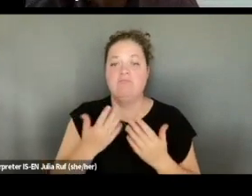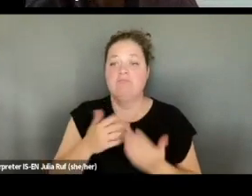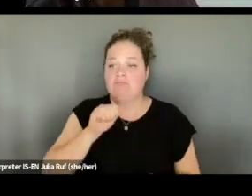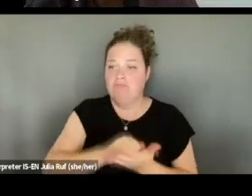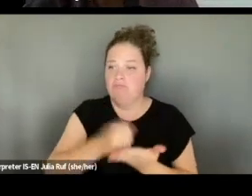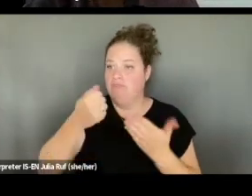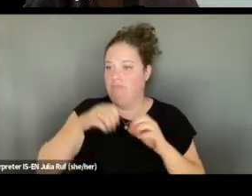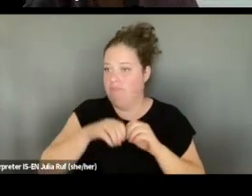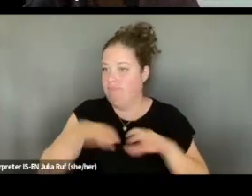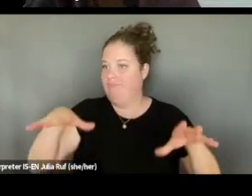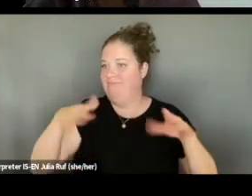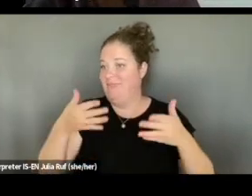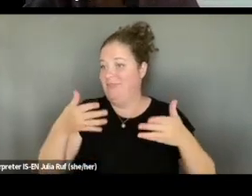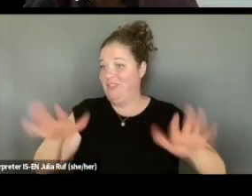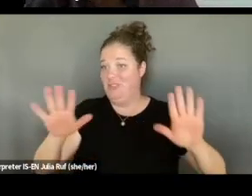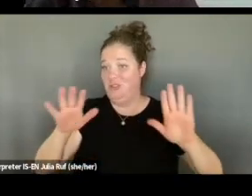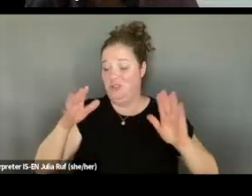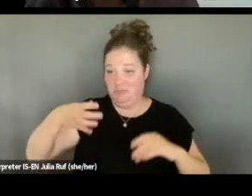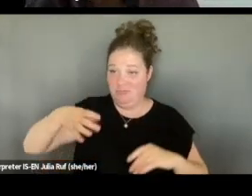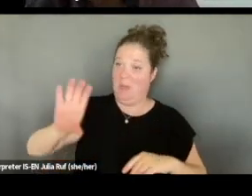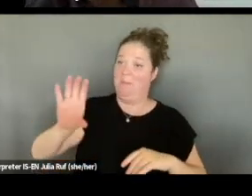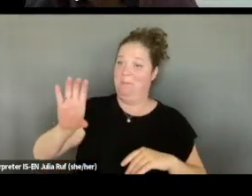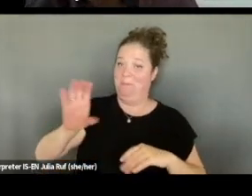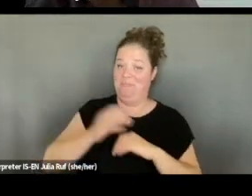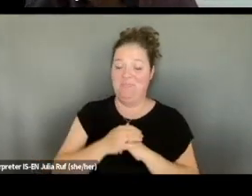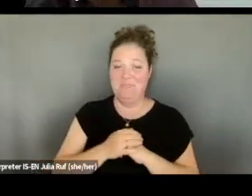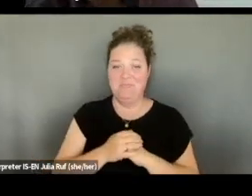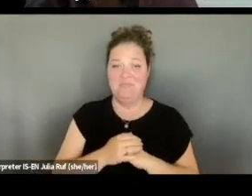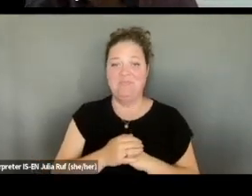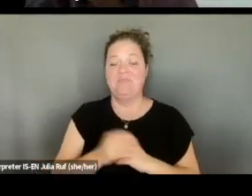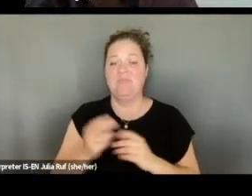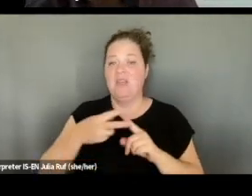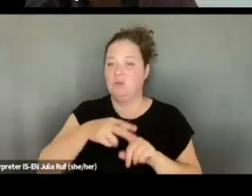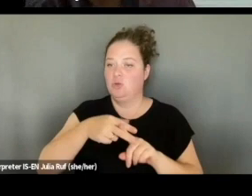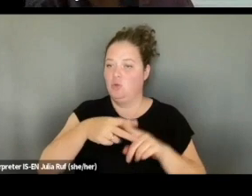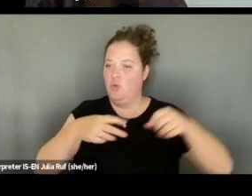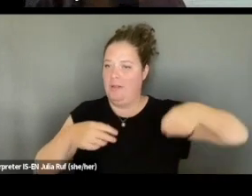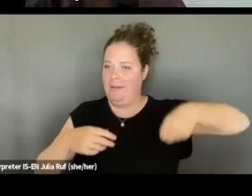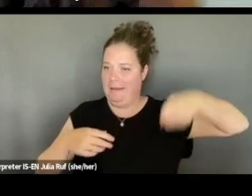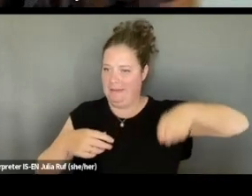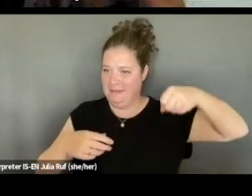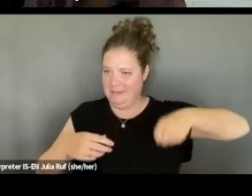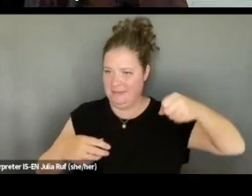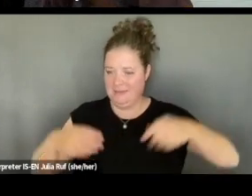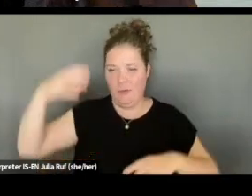supporting material for users and public sector